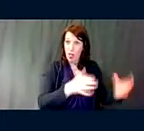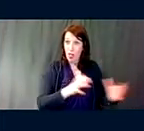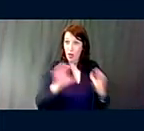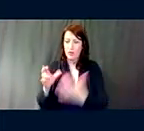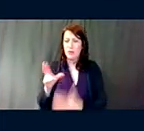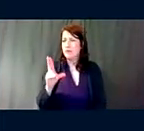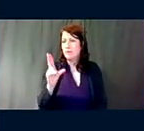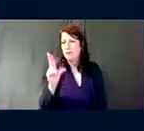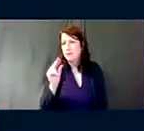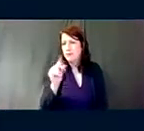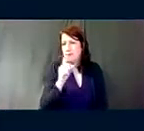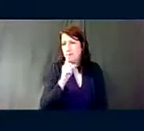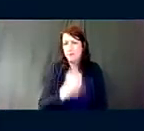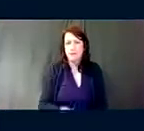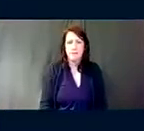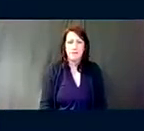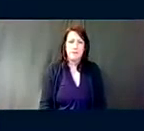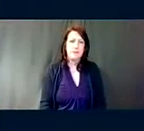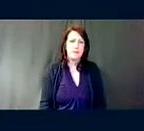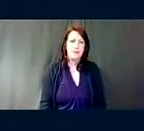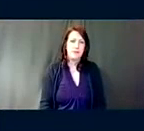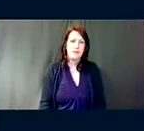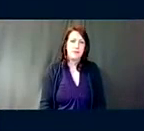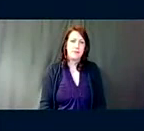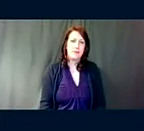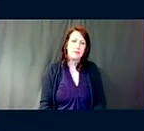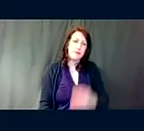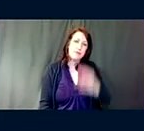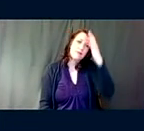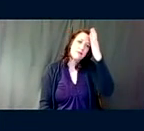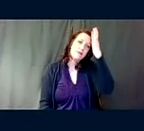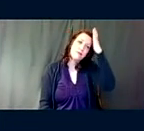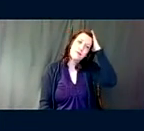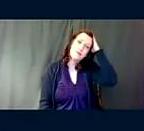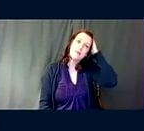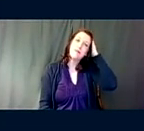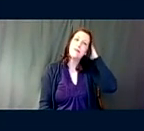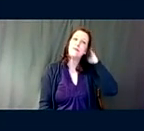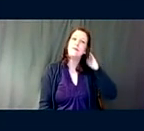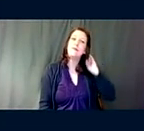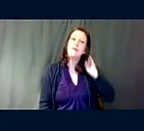THEY ARE NOT. NEXT SLIDE.